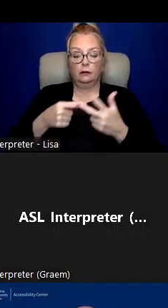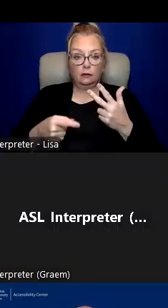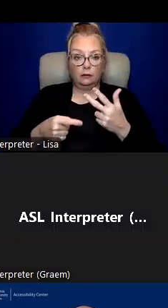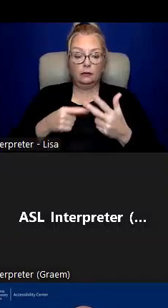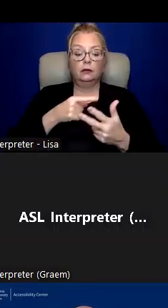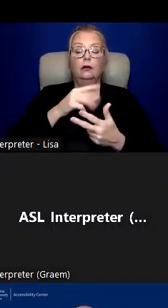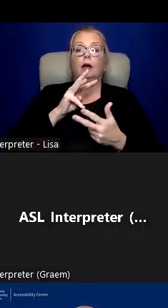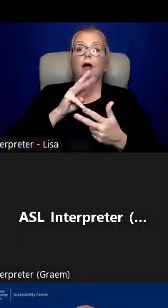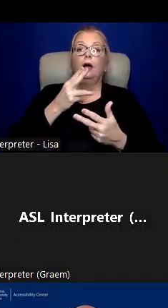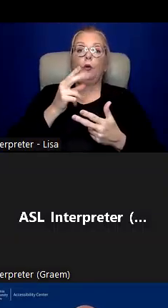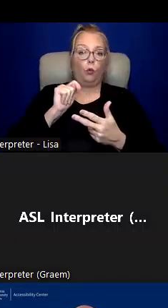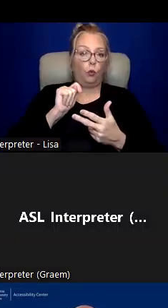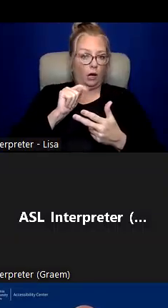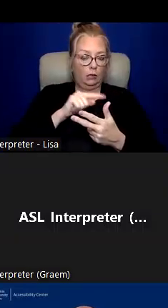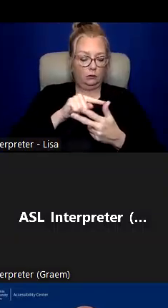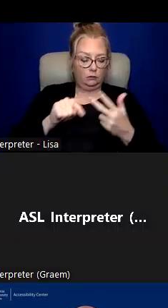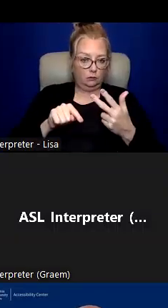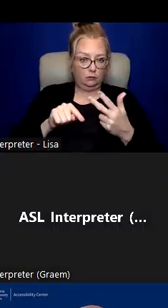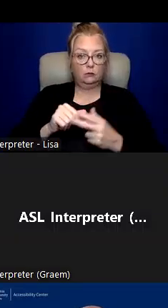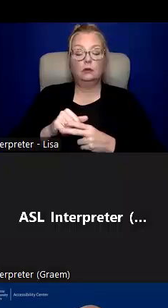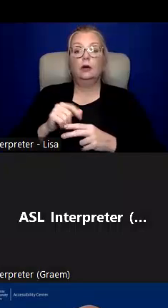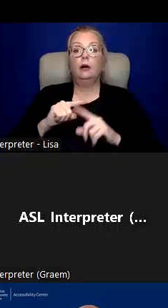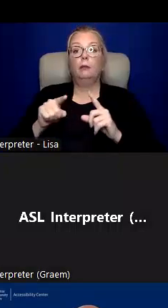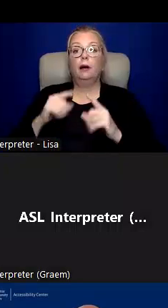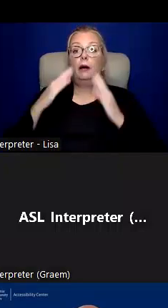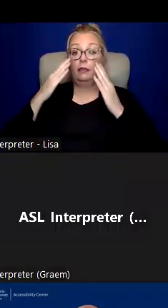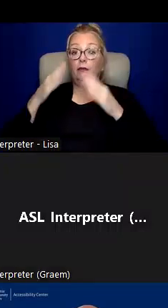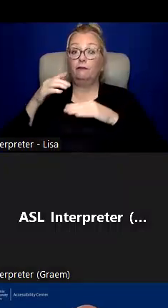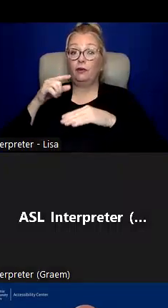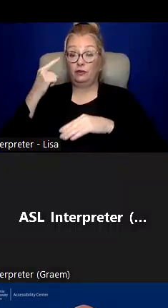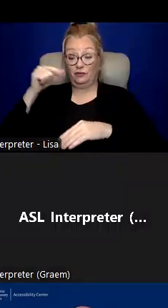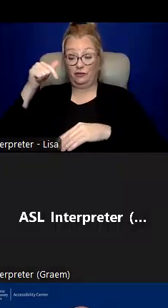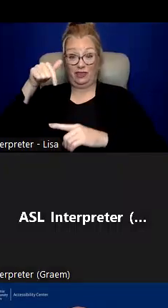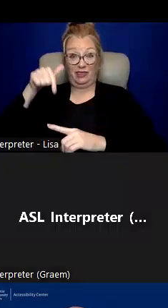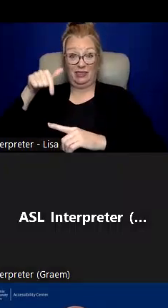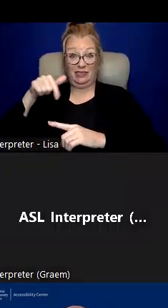The focus of this presentation is on the how. So how do you do that?